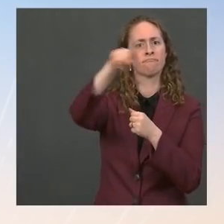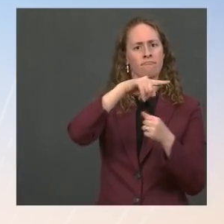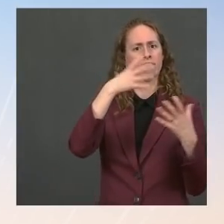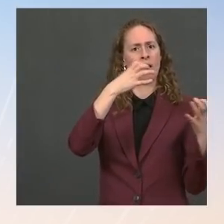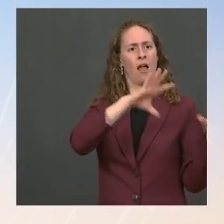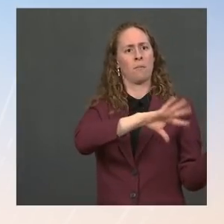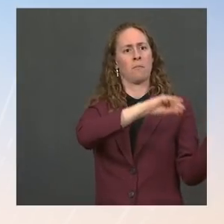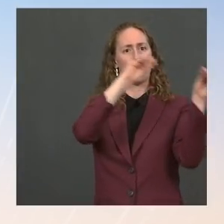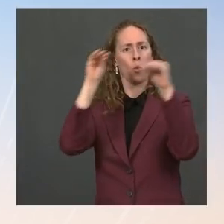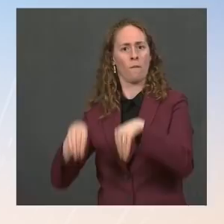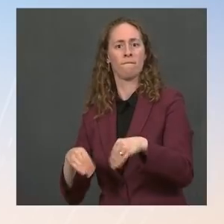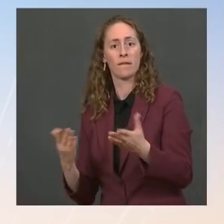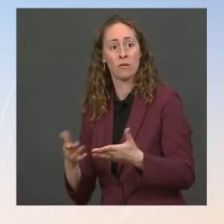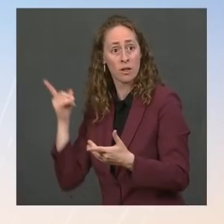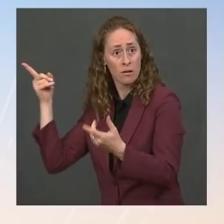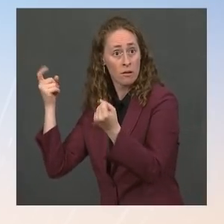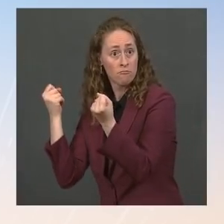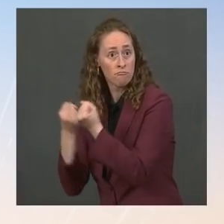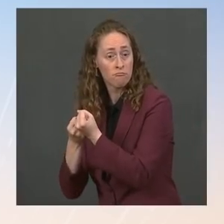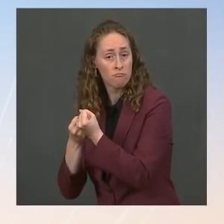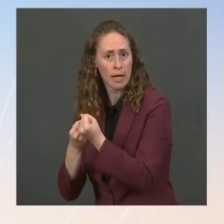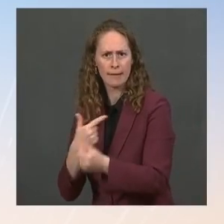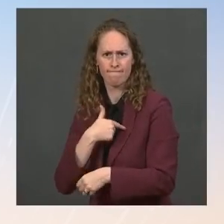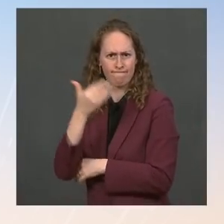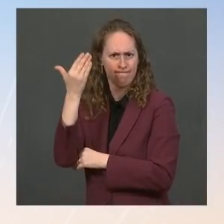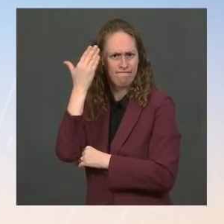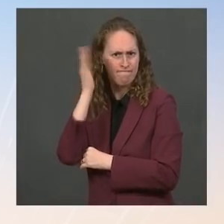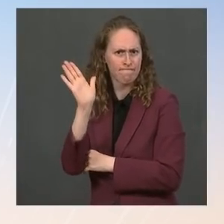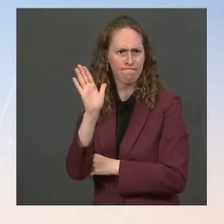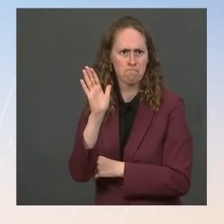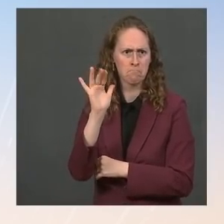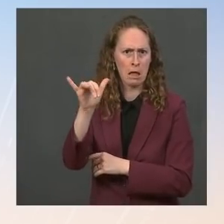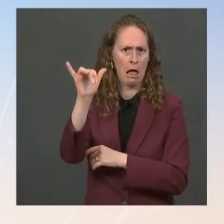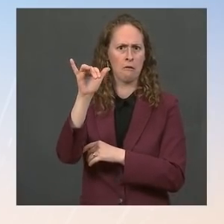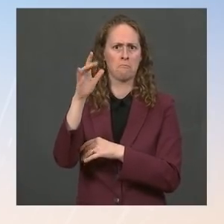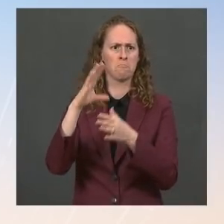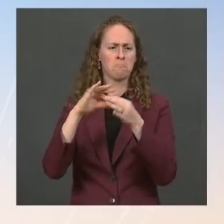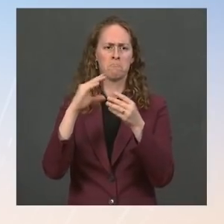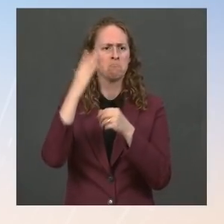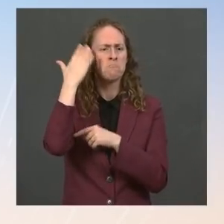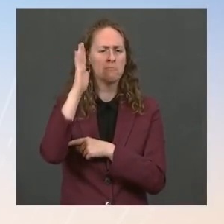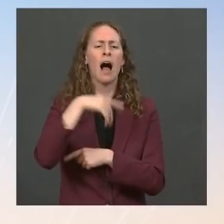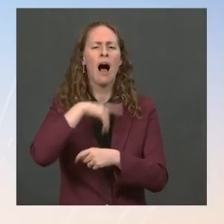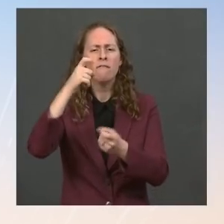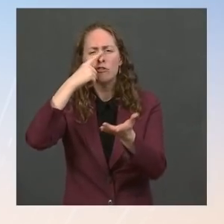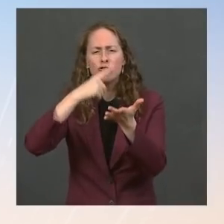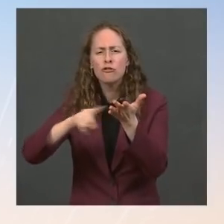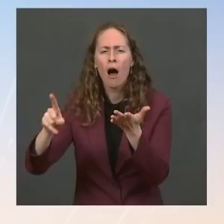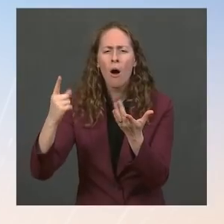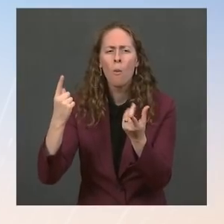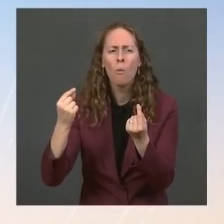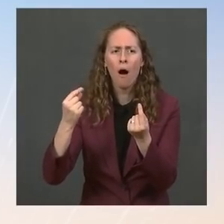I'm not aware of that request -- or that ask. I'm happy to certainly speak to our national securities team and see what that process would look like.